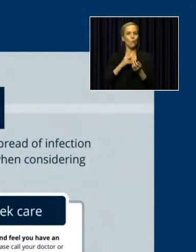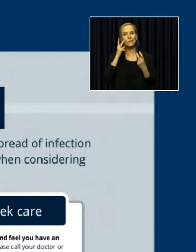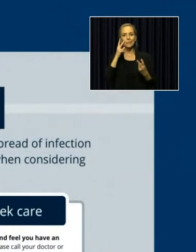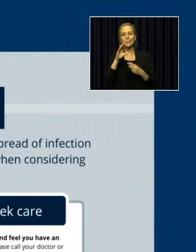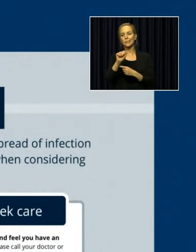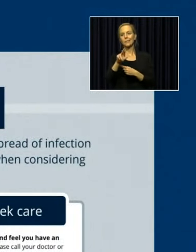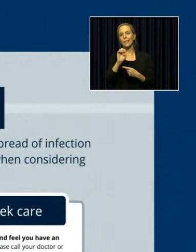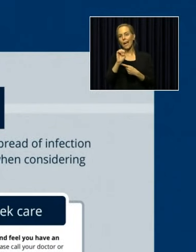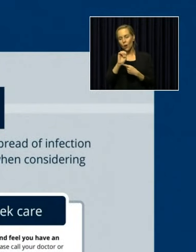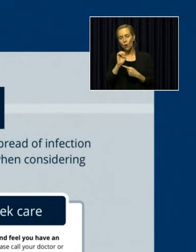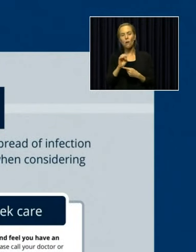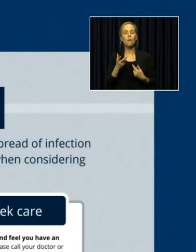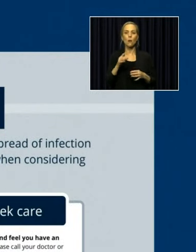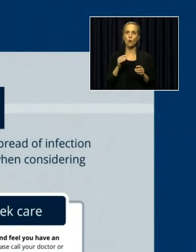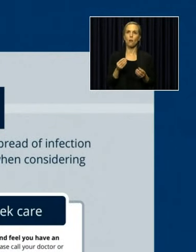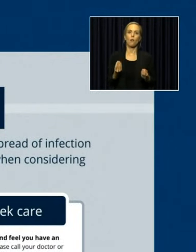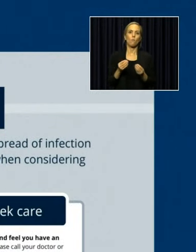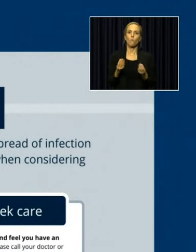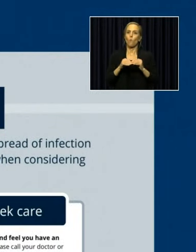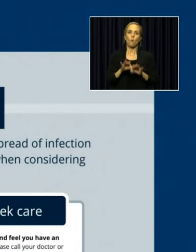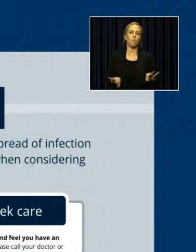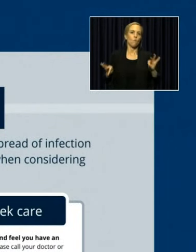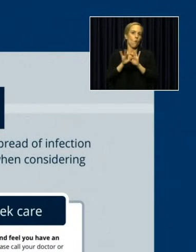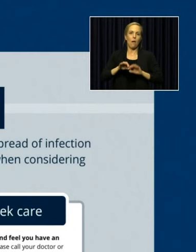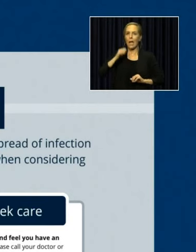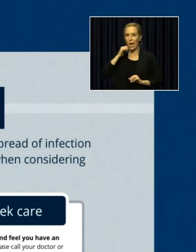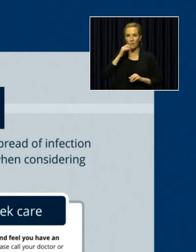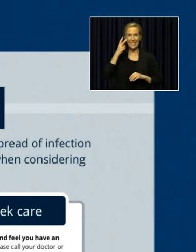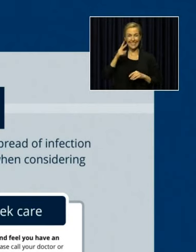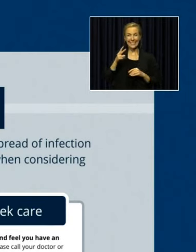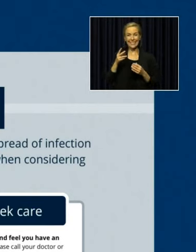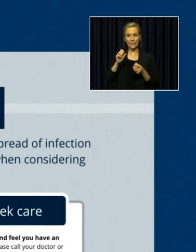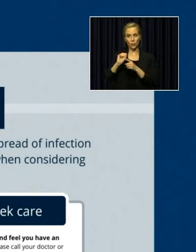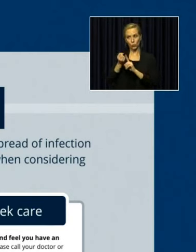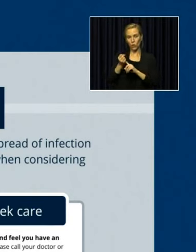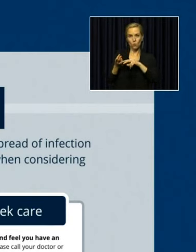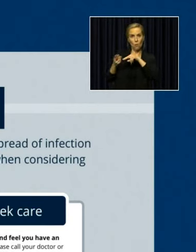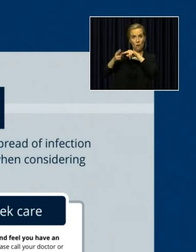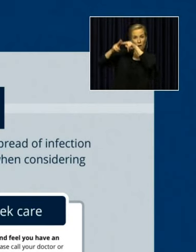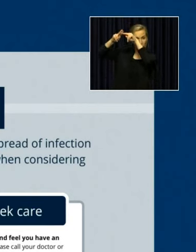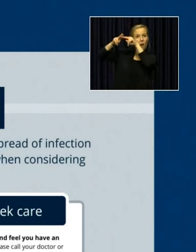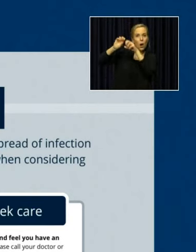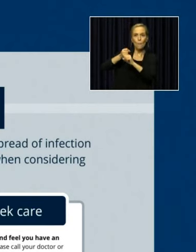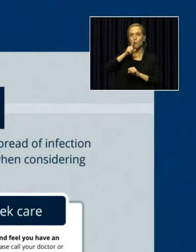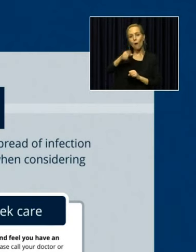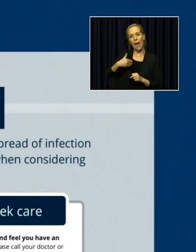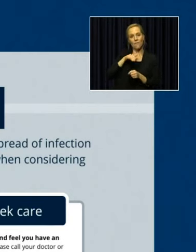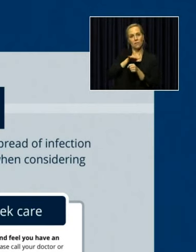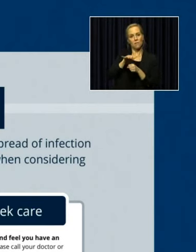KIDS. I HAVE A NEEN TO TEN-YEAR-OLD. I KNOW EXACT WHAT THAT'S LIKE TO MAKE SURE THEY'RE DOING IT TOO.